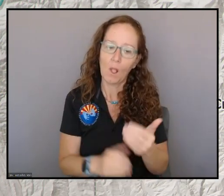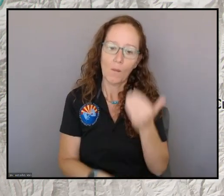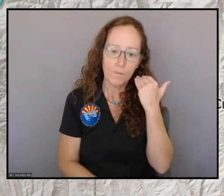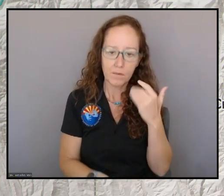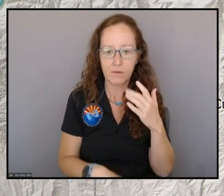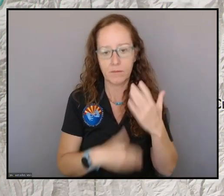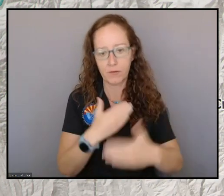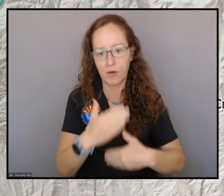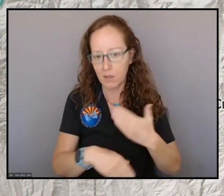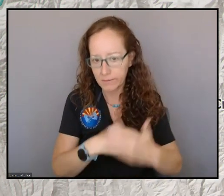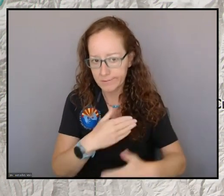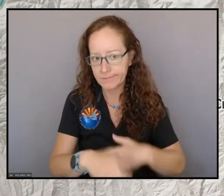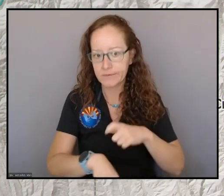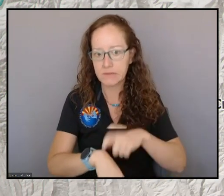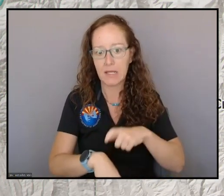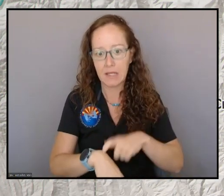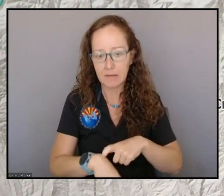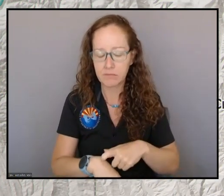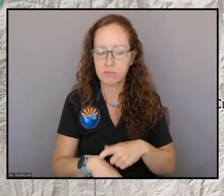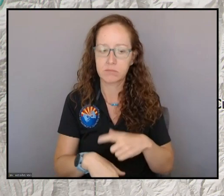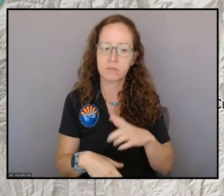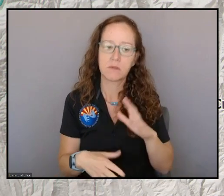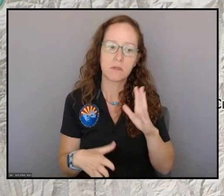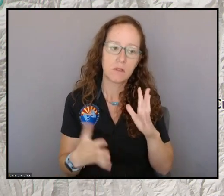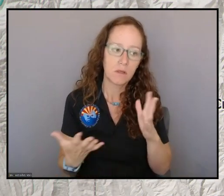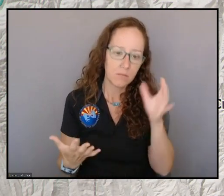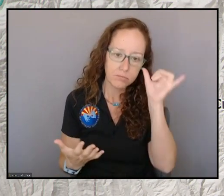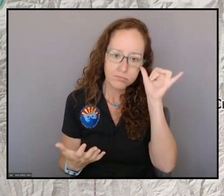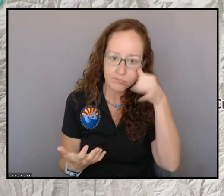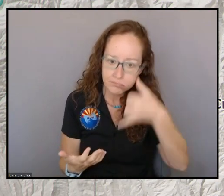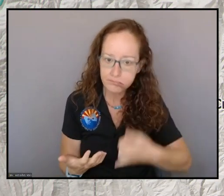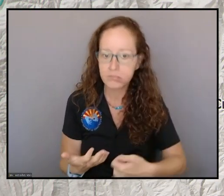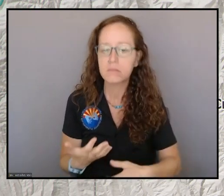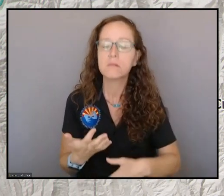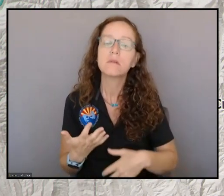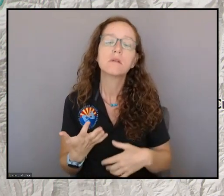takes time. Typically we like to get a good solid buffer along